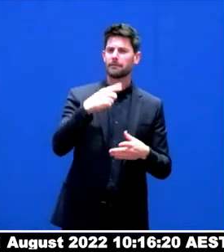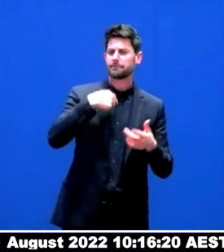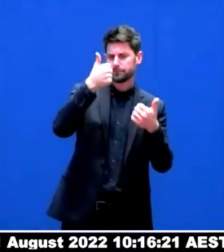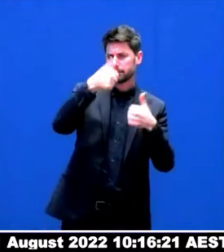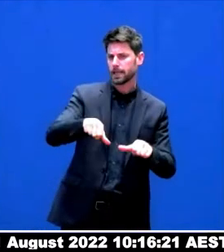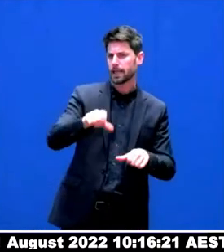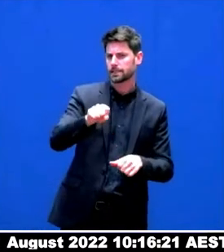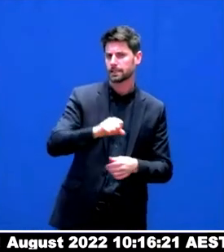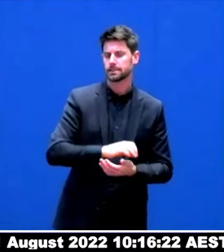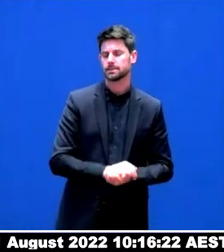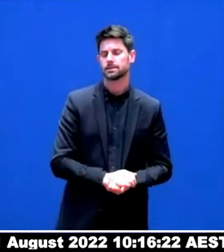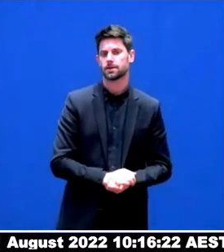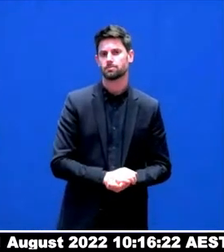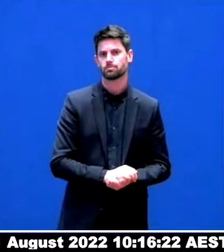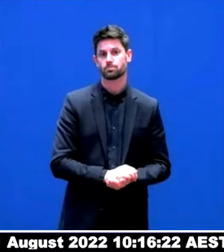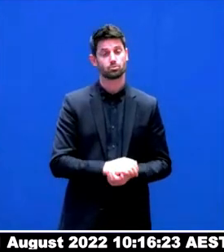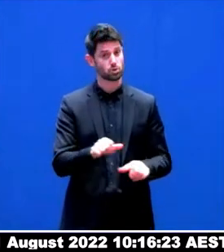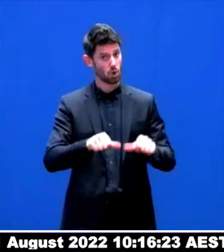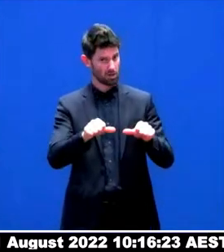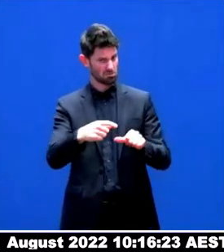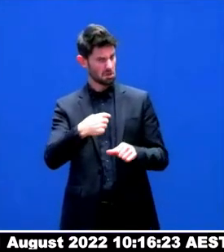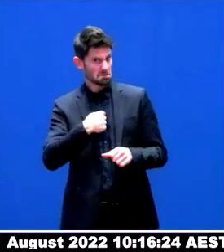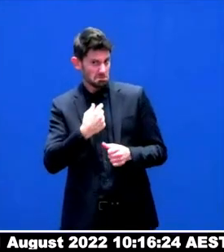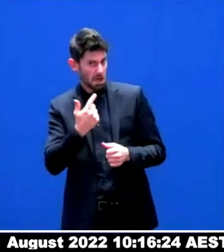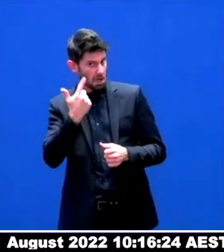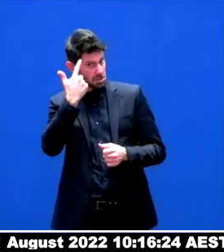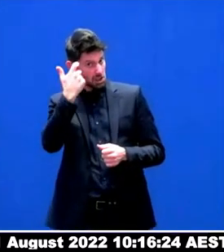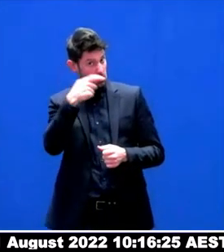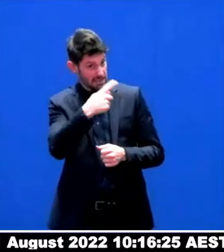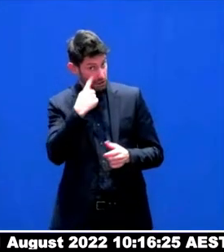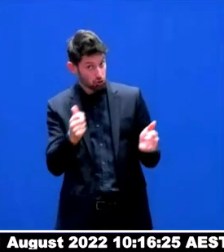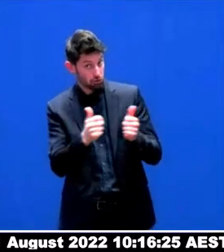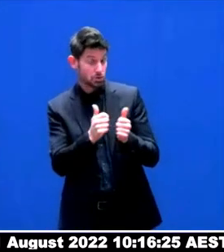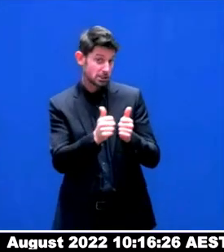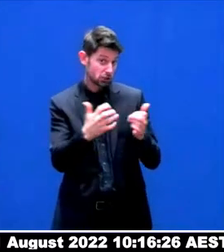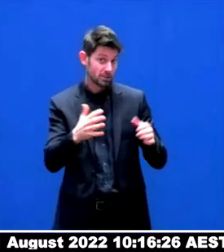Well, accept this proposition: that the National Disability Strategy